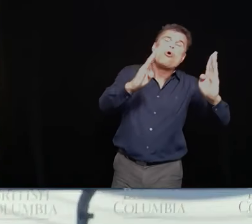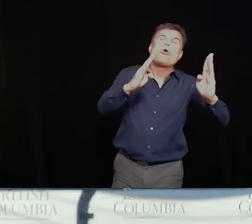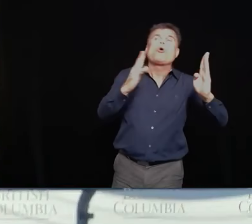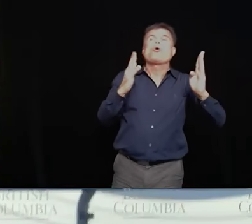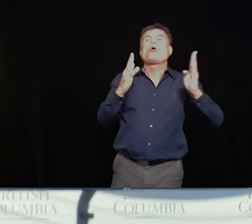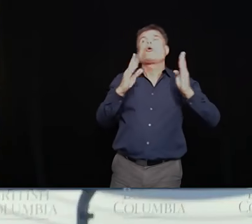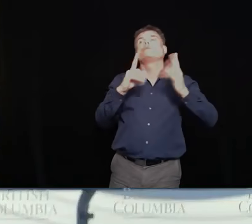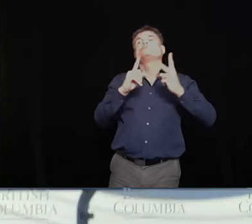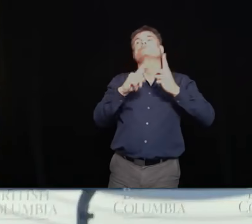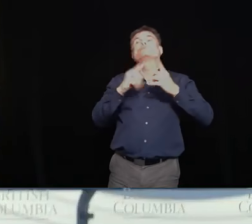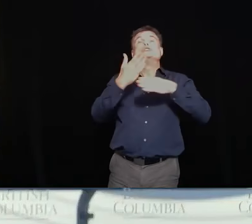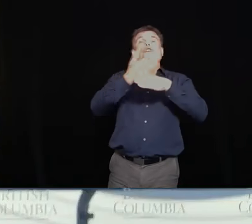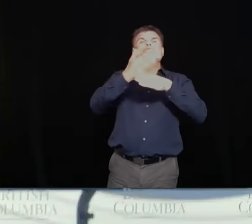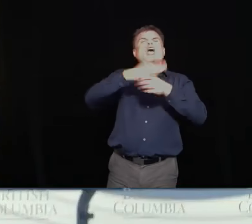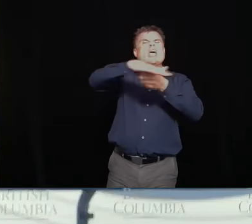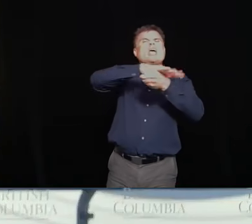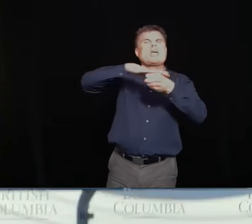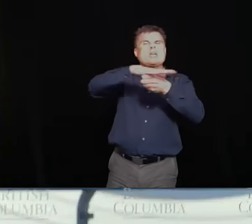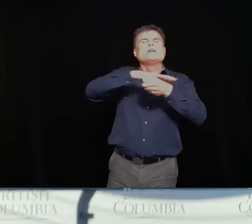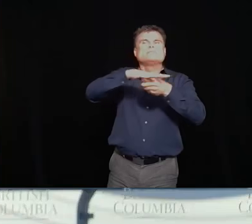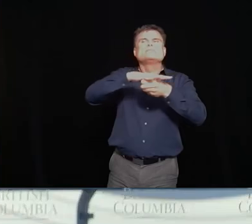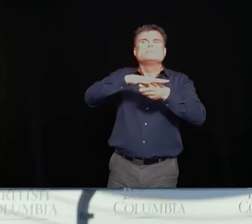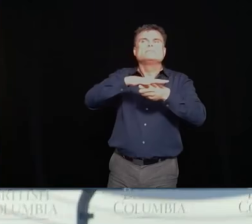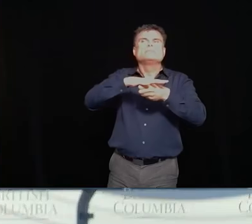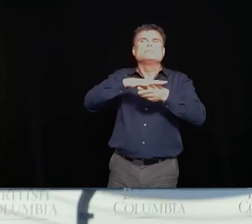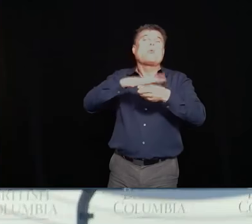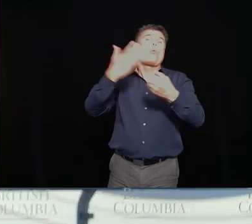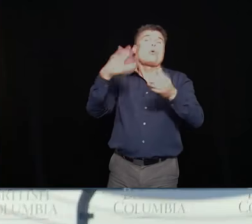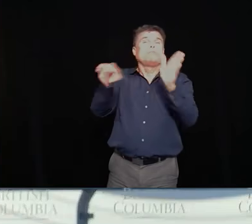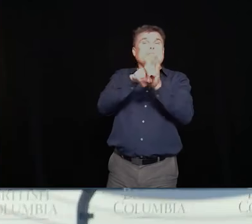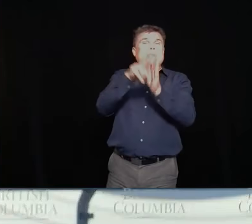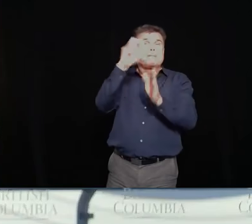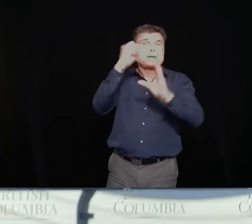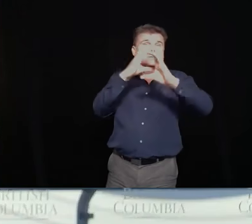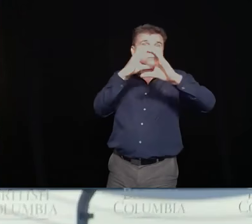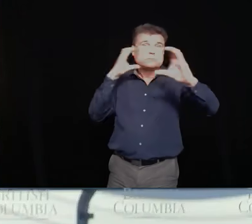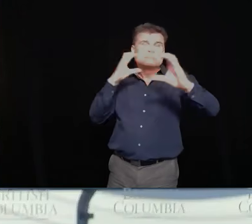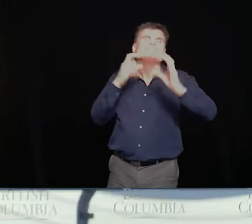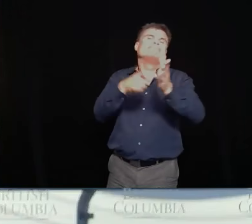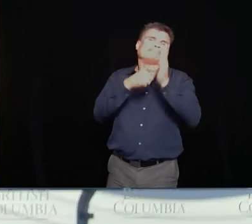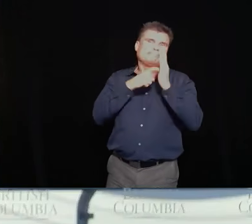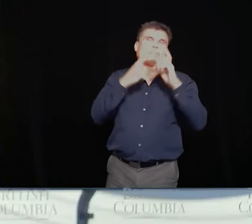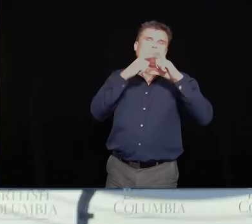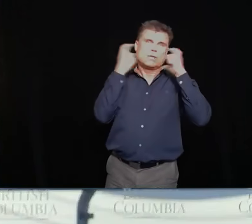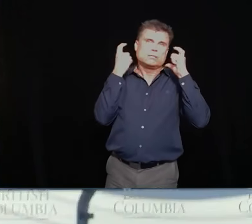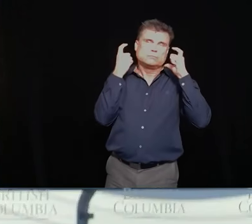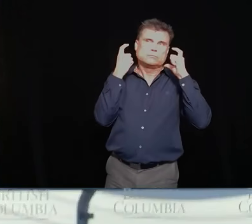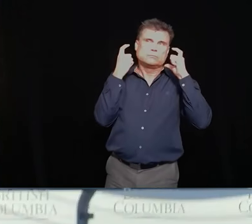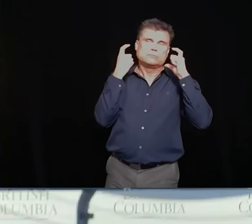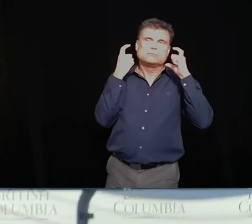social connections. Right now in this pandemic we have to do it in a different way.